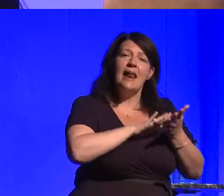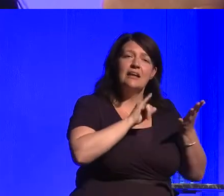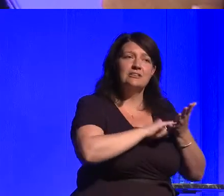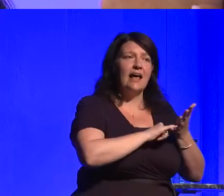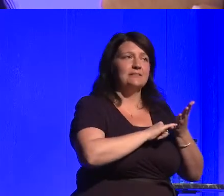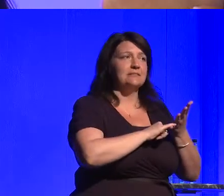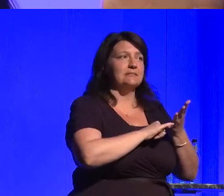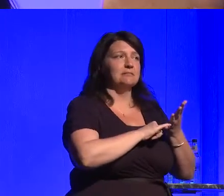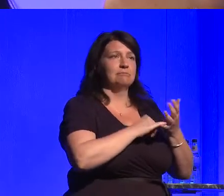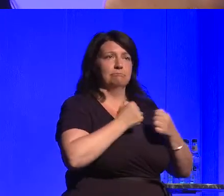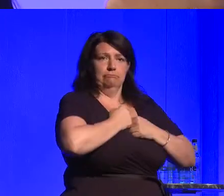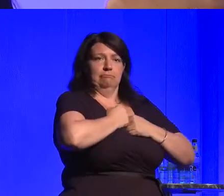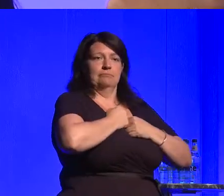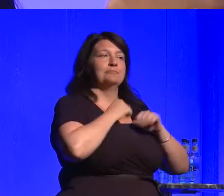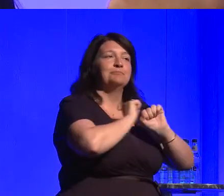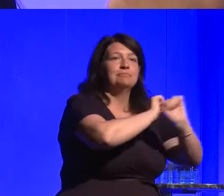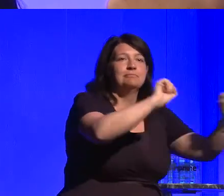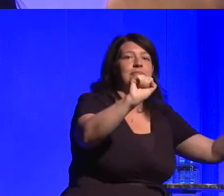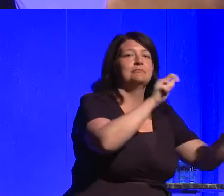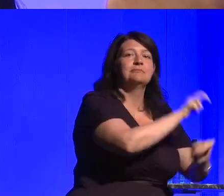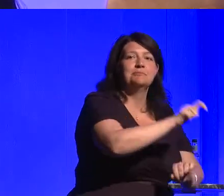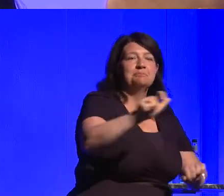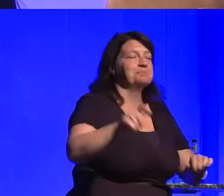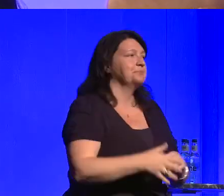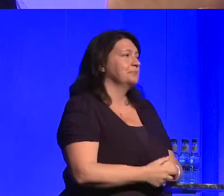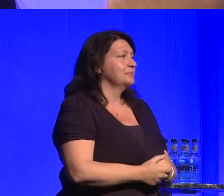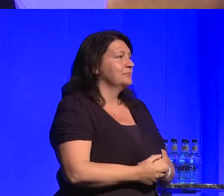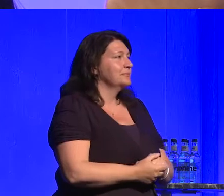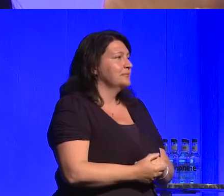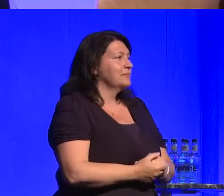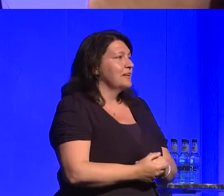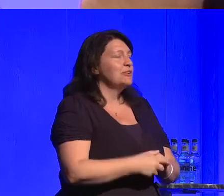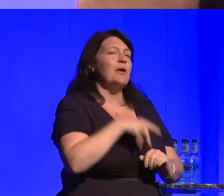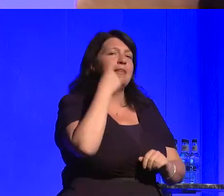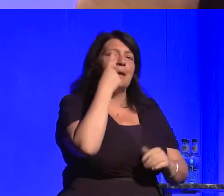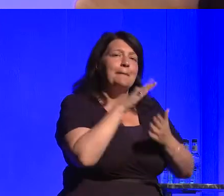And if the NHS belongs to the people, we need to think about what that really means in order for it to mean something.